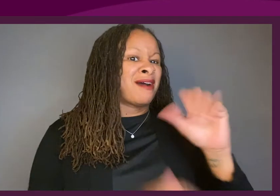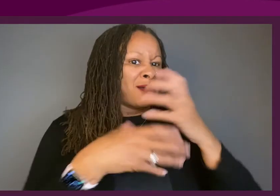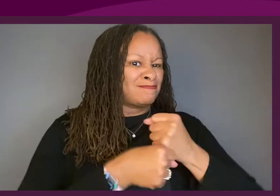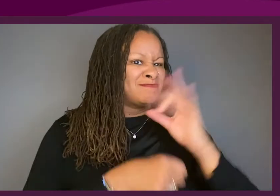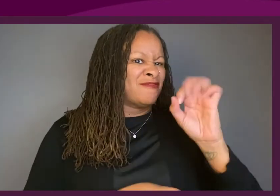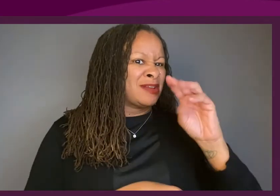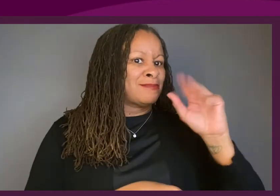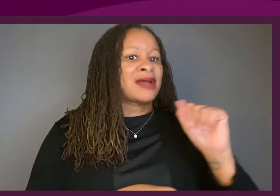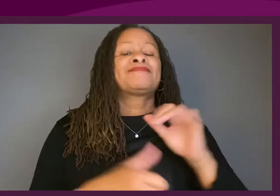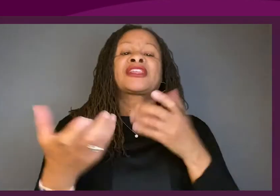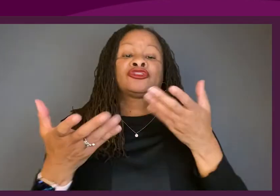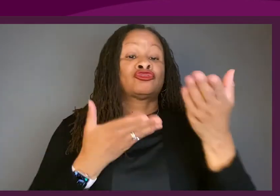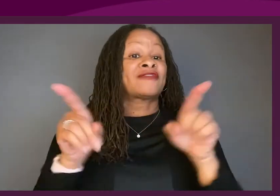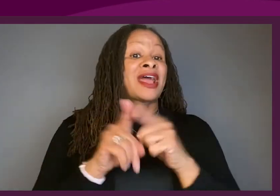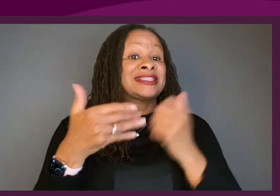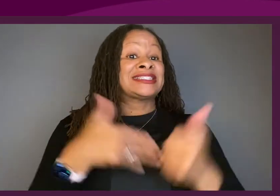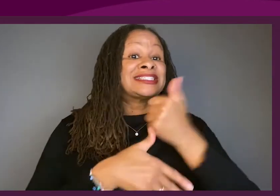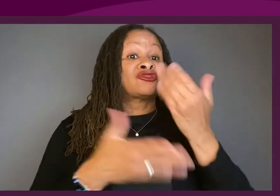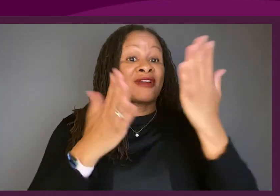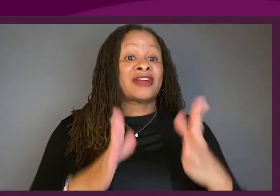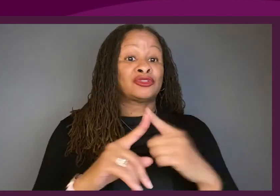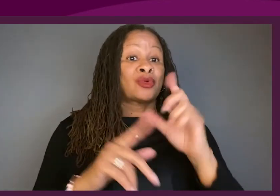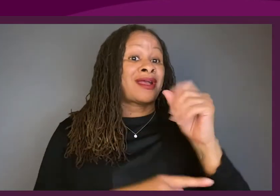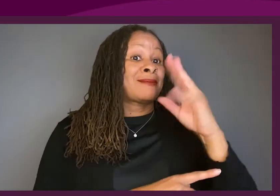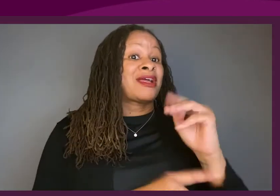There, she served as a senior advisor to the administrator from 2009 to 2017.